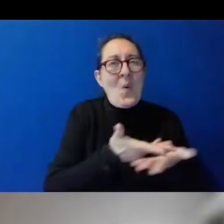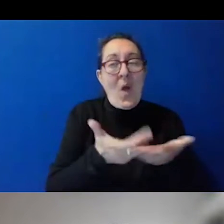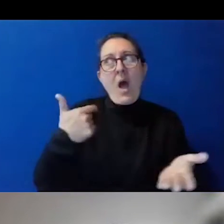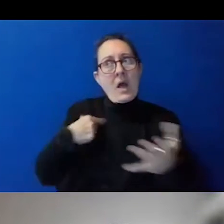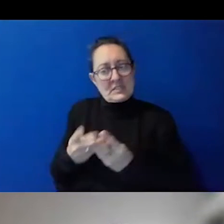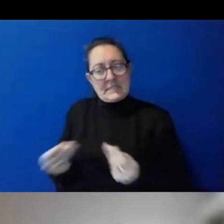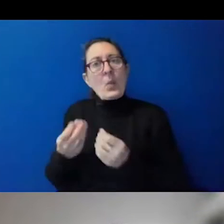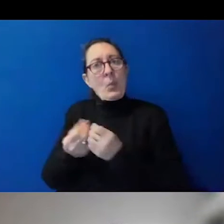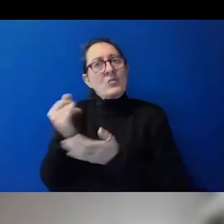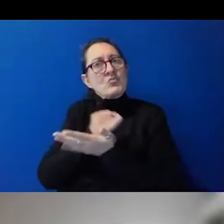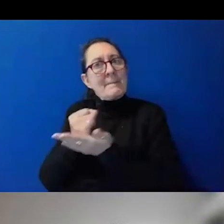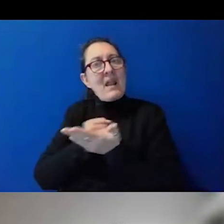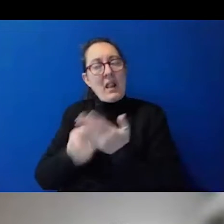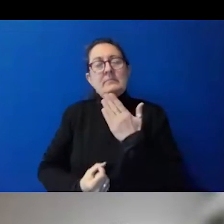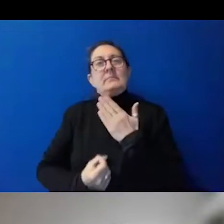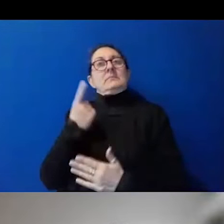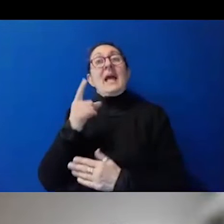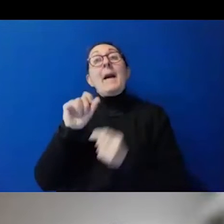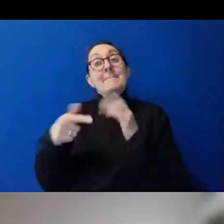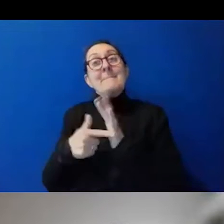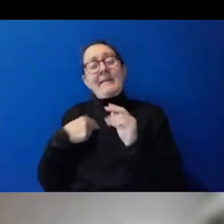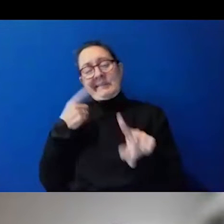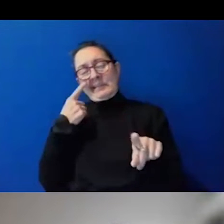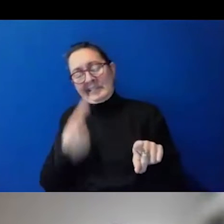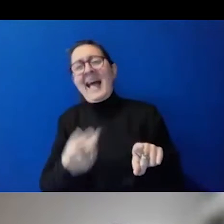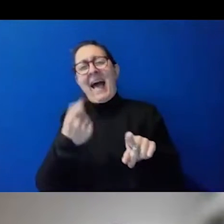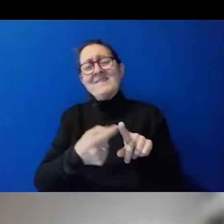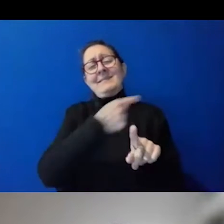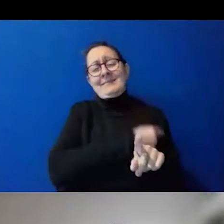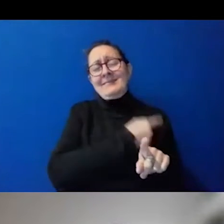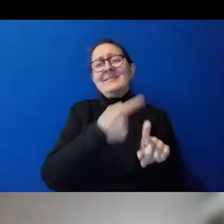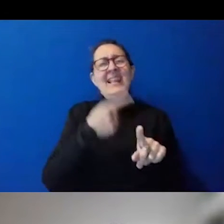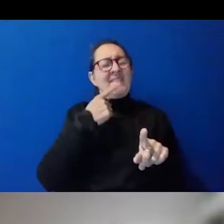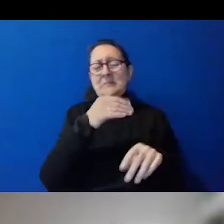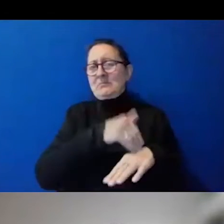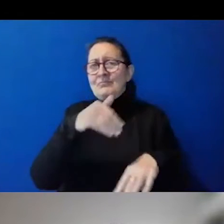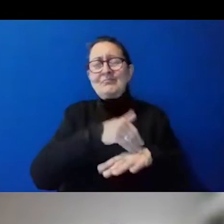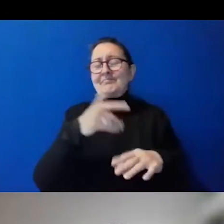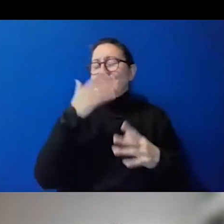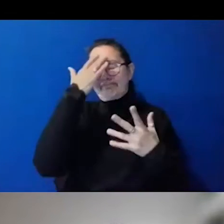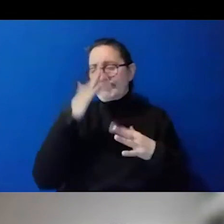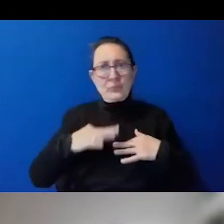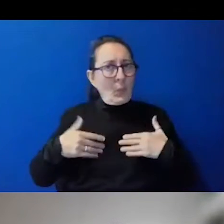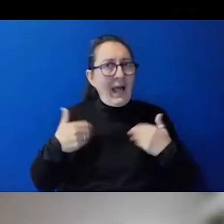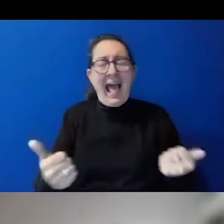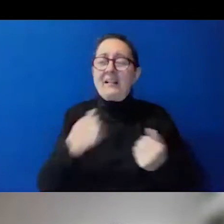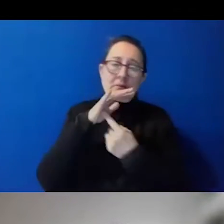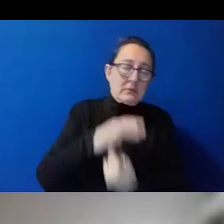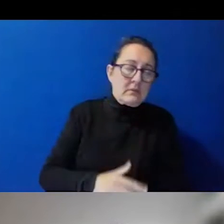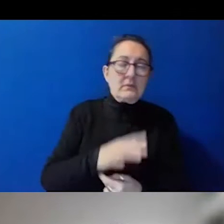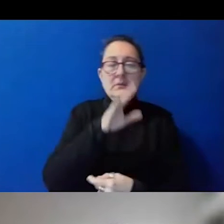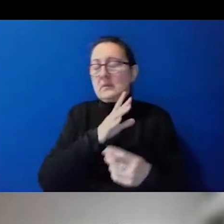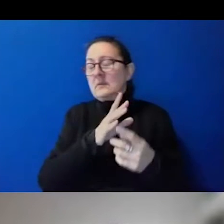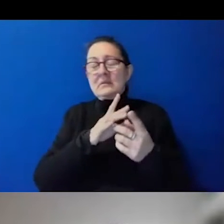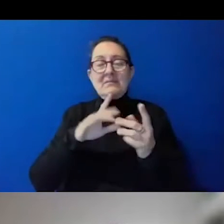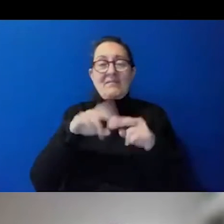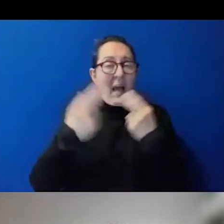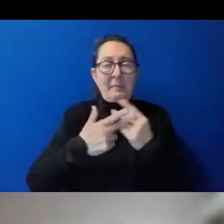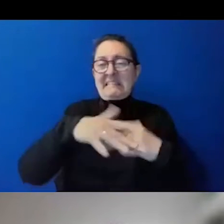also rely on um related services to help the child's non- Leal needs as well thanks great